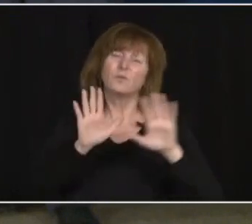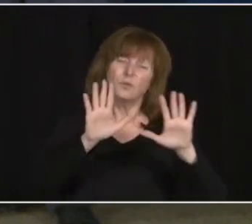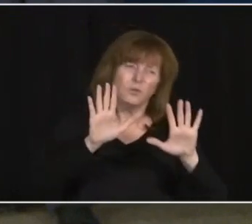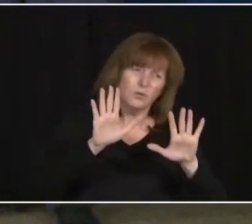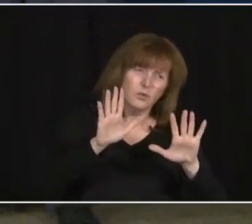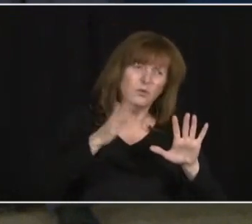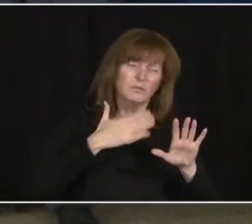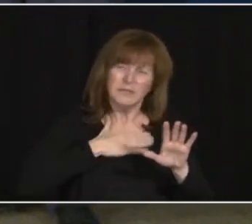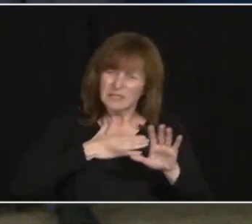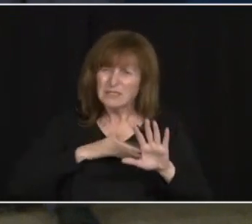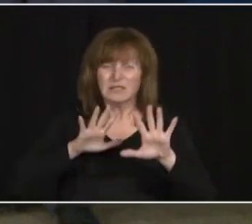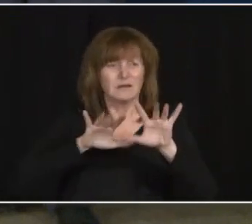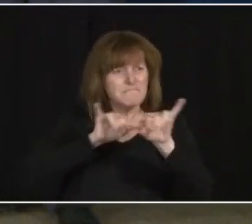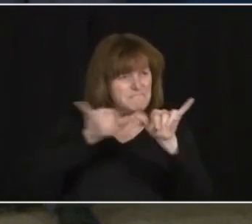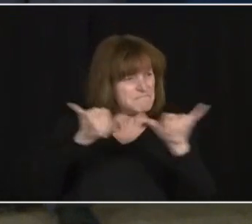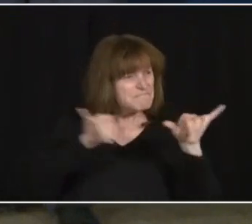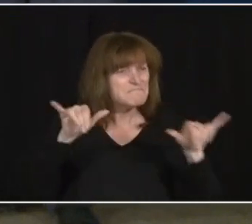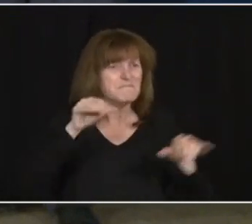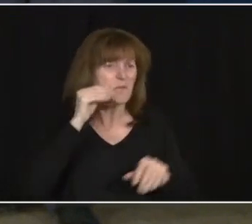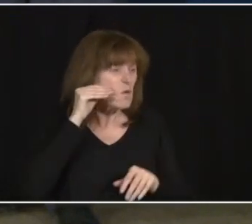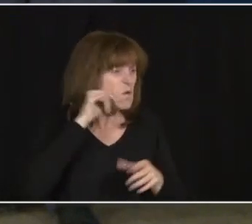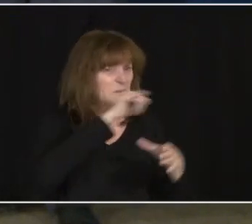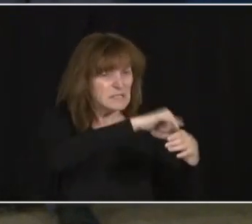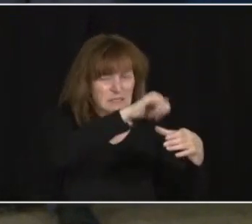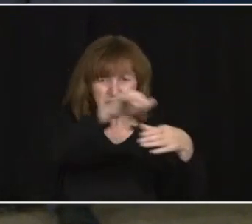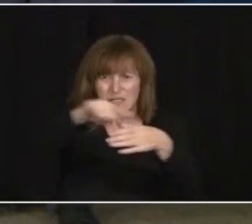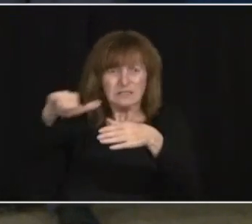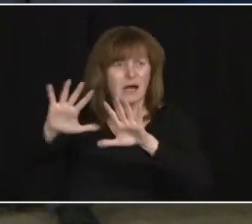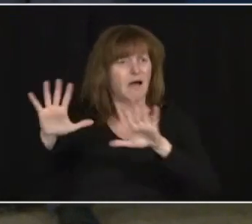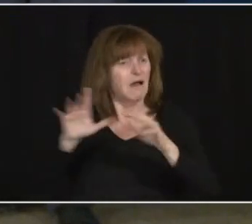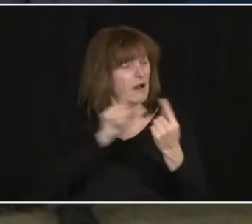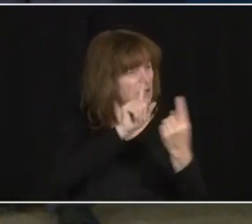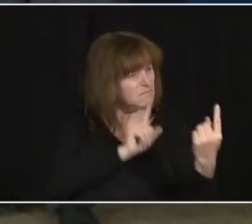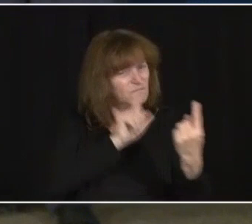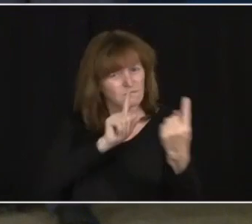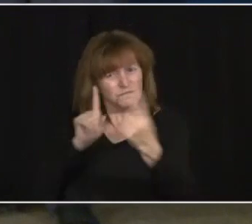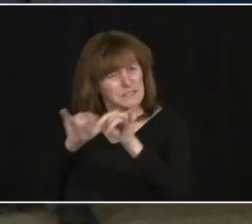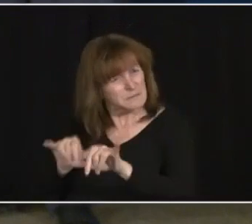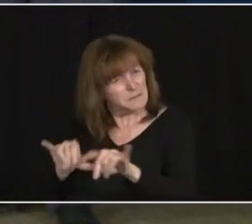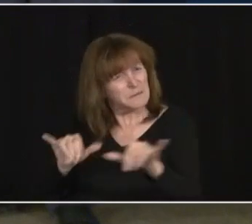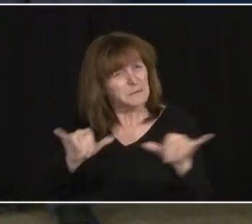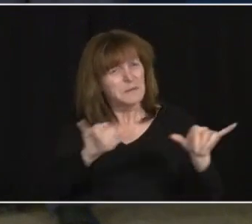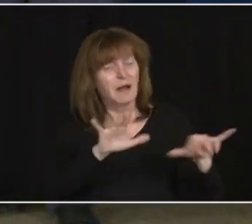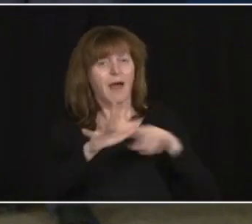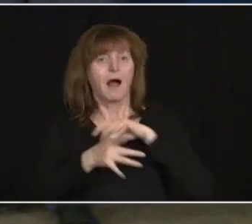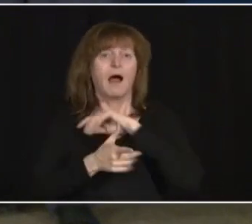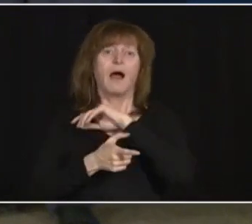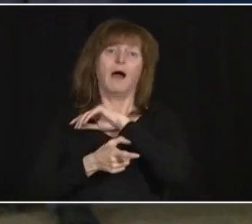and please resist the temptation to break from that advice so that we can keep each